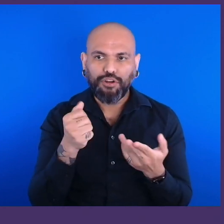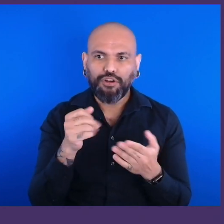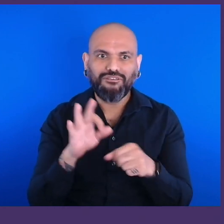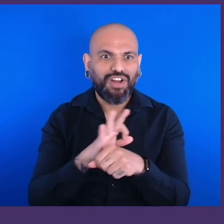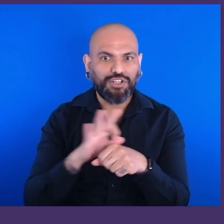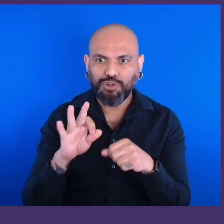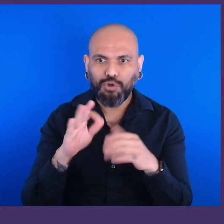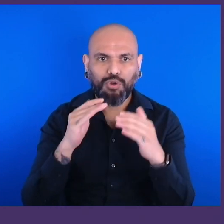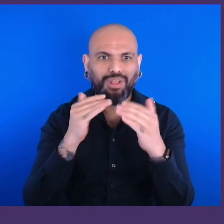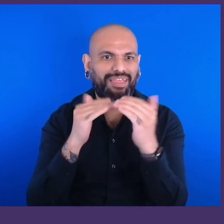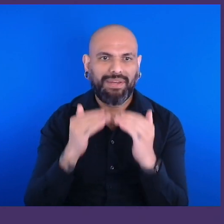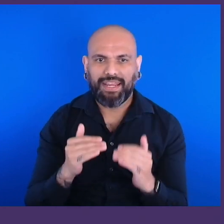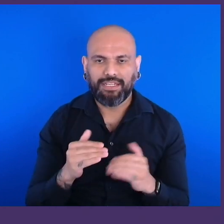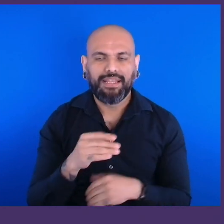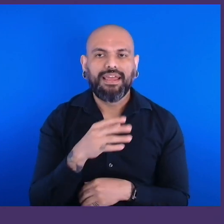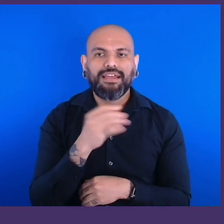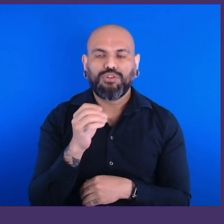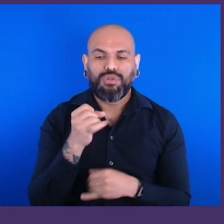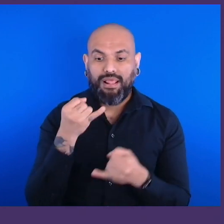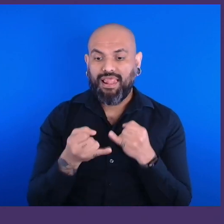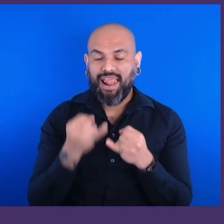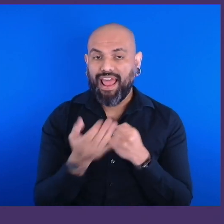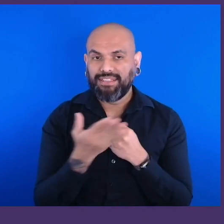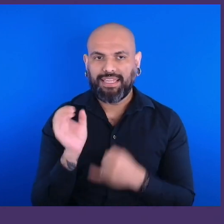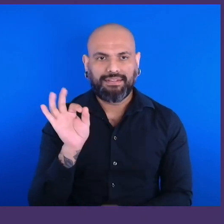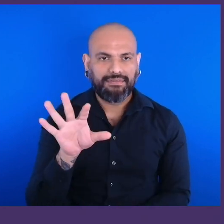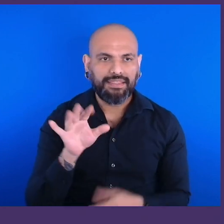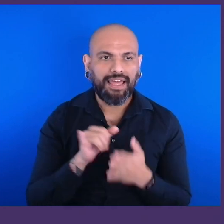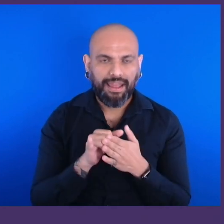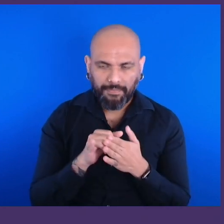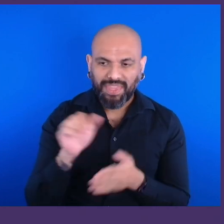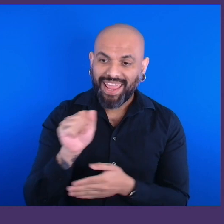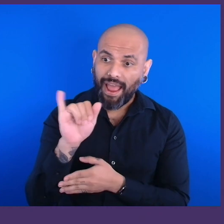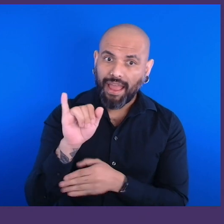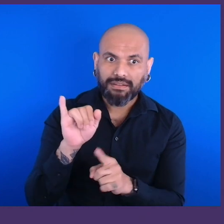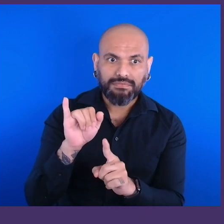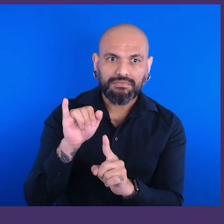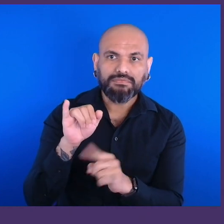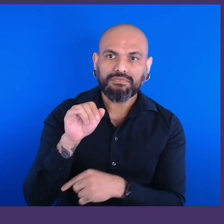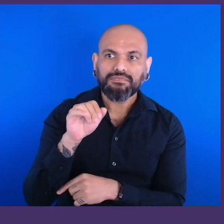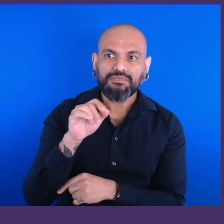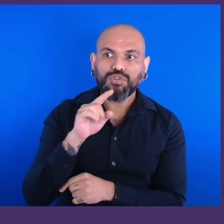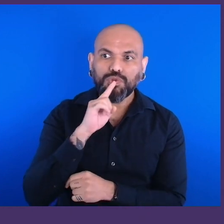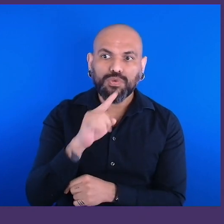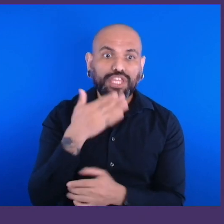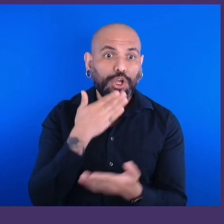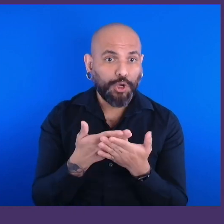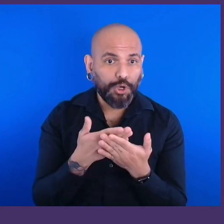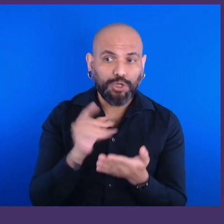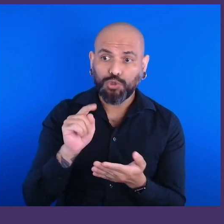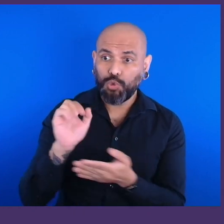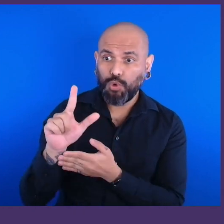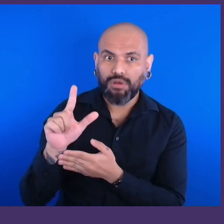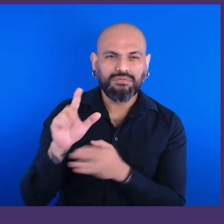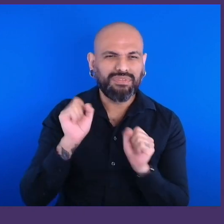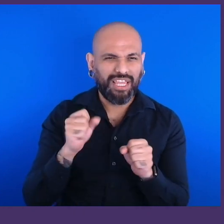And the last thing as well is that AI is really a good tool. It needs to be used. It can really change things.